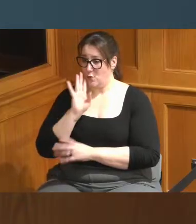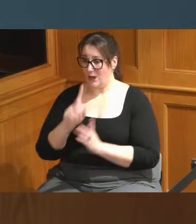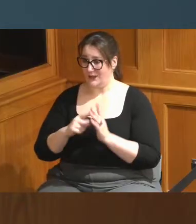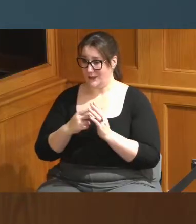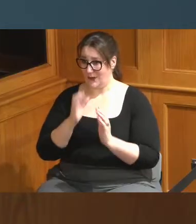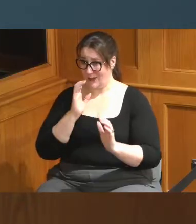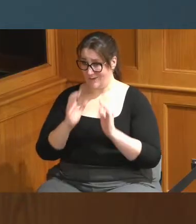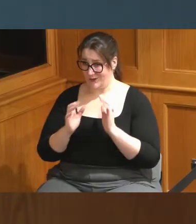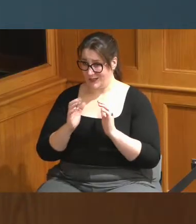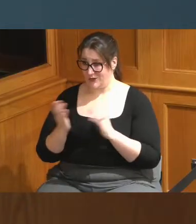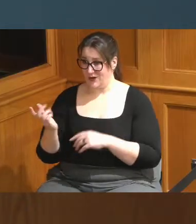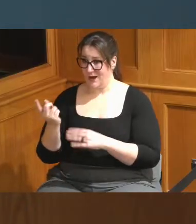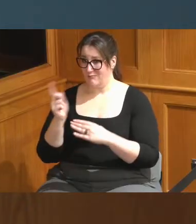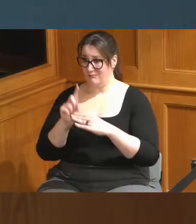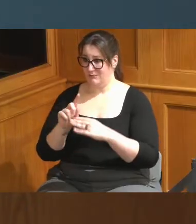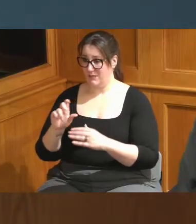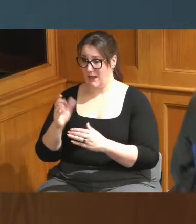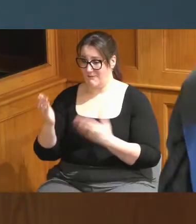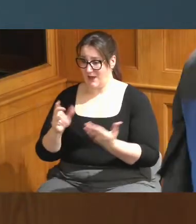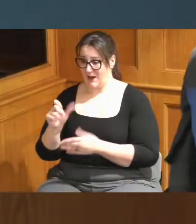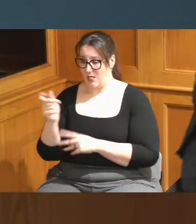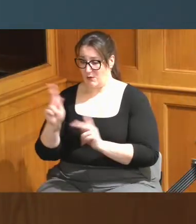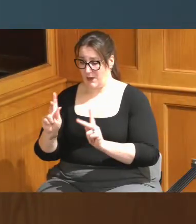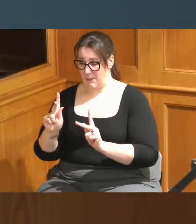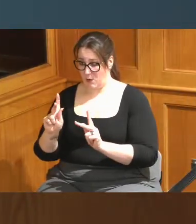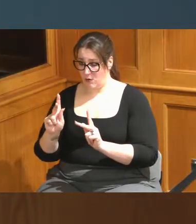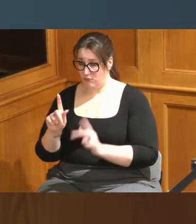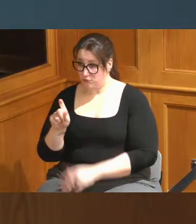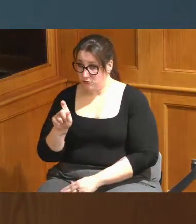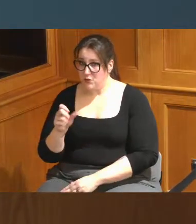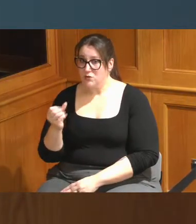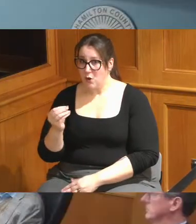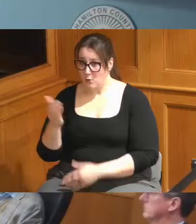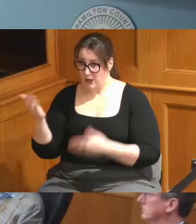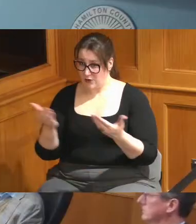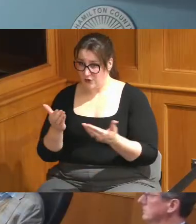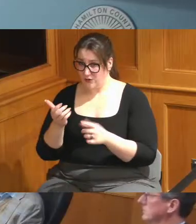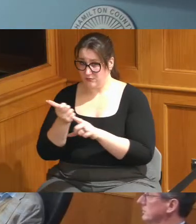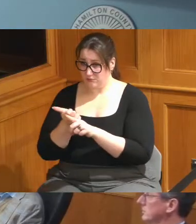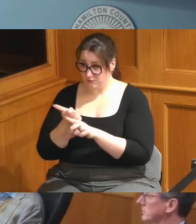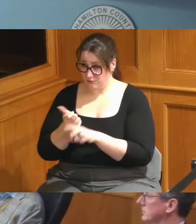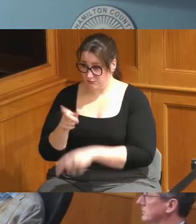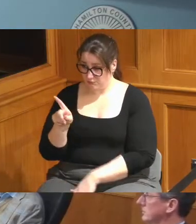some other partners up. so I'm going to leave it to you to do the introductions. Thank you,